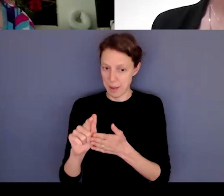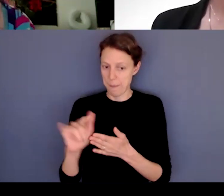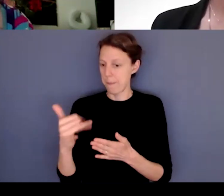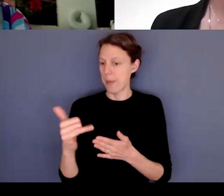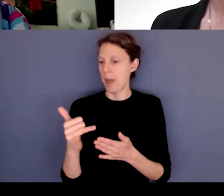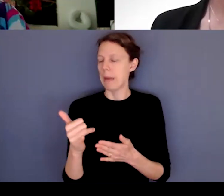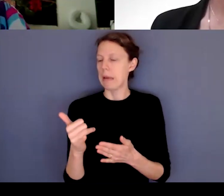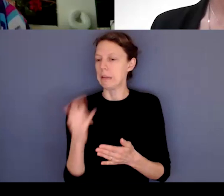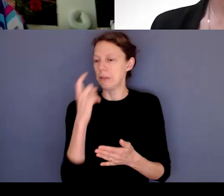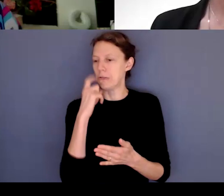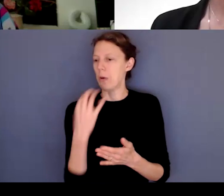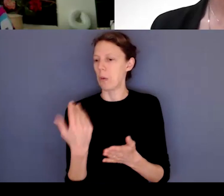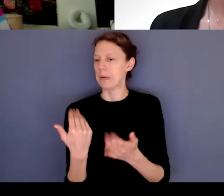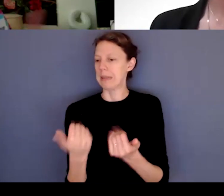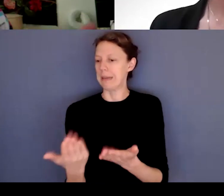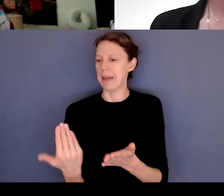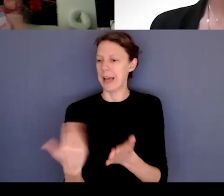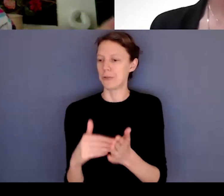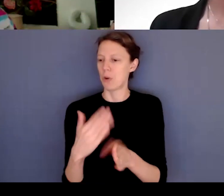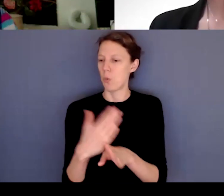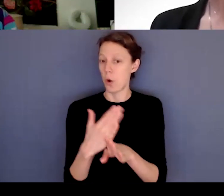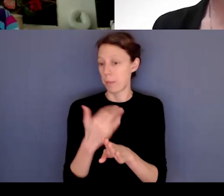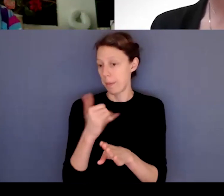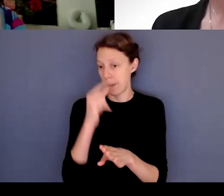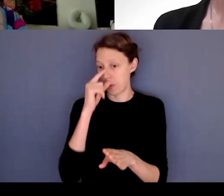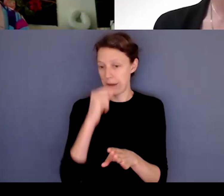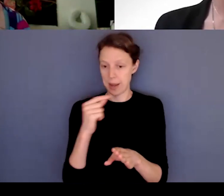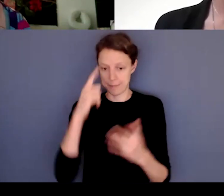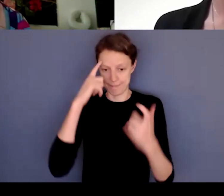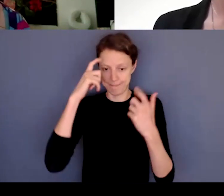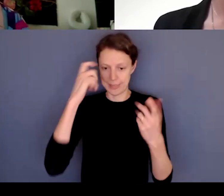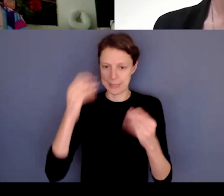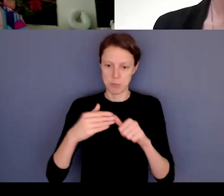adding extra work to you Caitlin, you know, come up with some responses that we can share afterwards, if that, if that